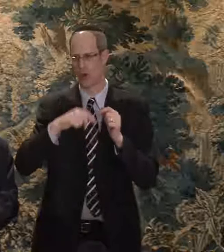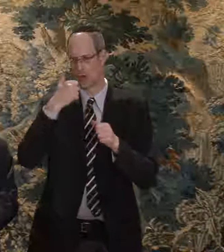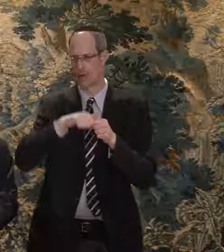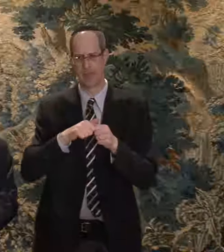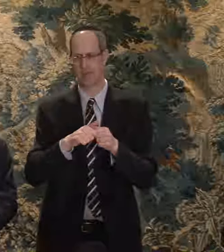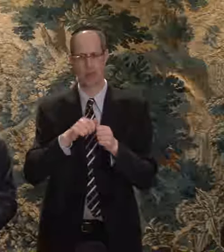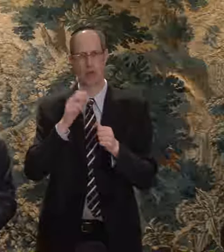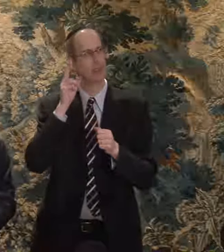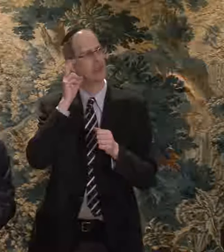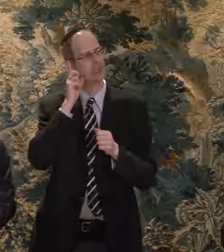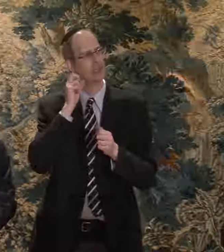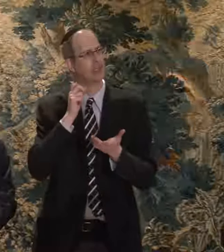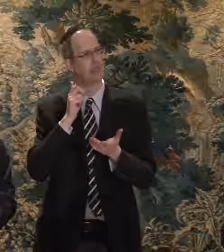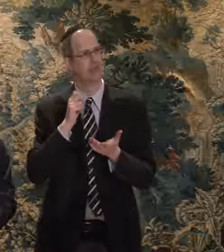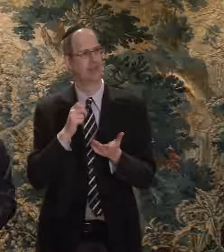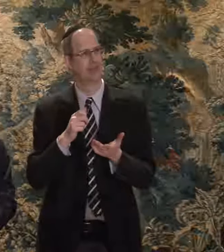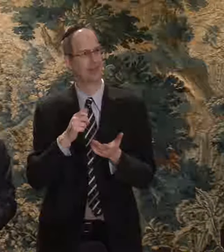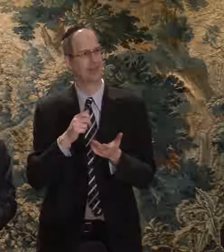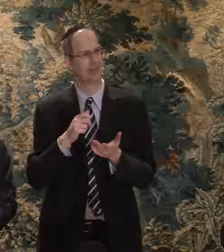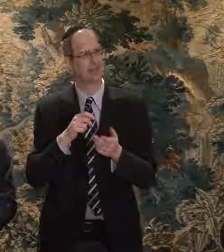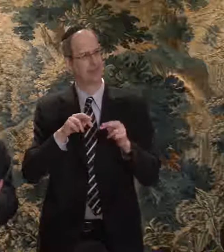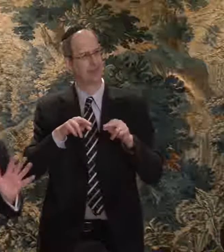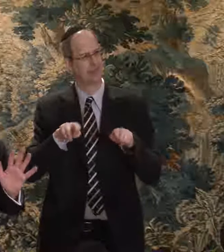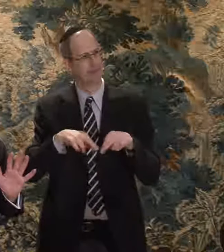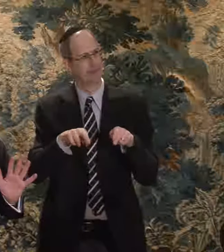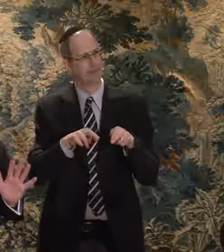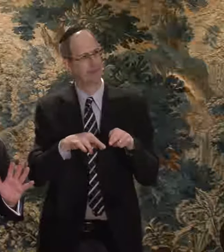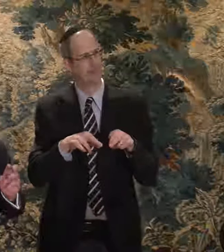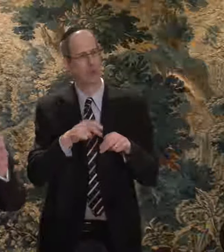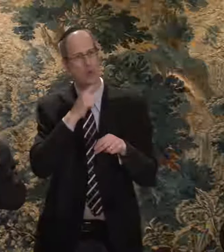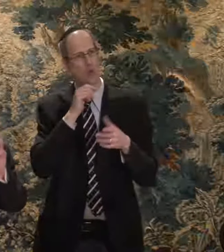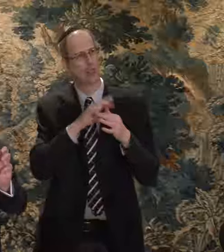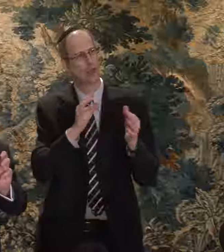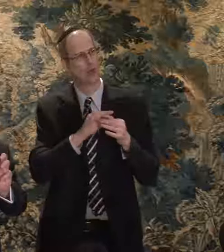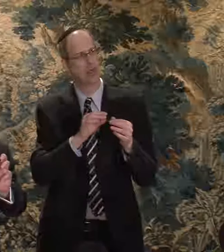to the seat to the cassettes again whose Marshall it was was it the housing issue